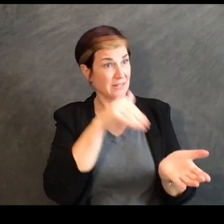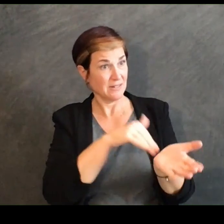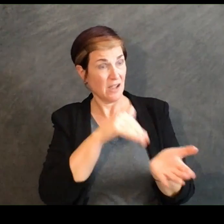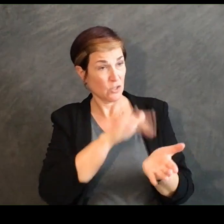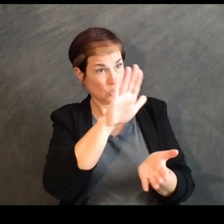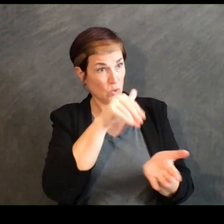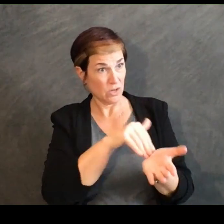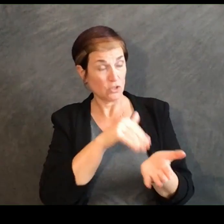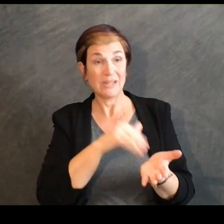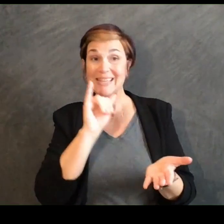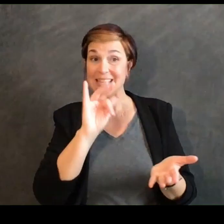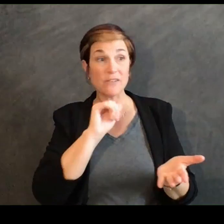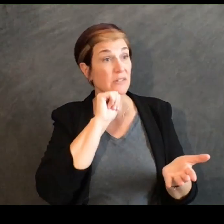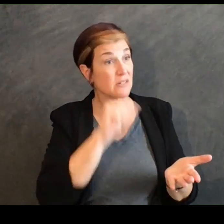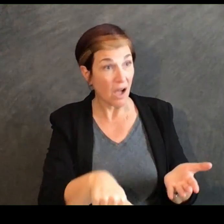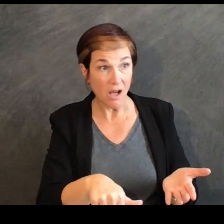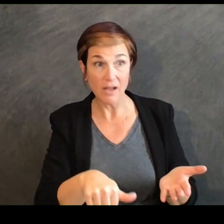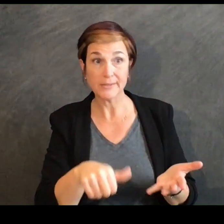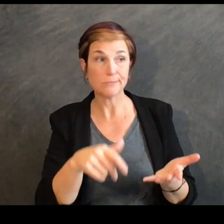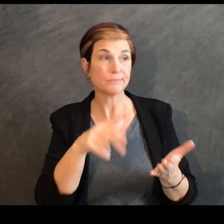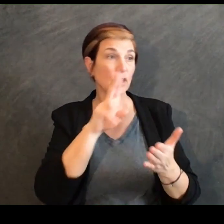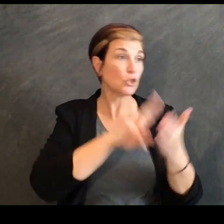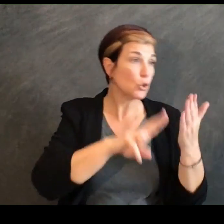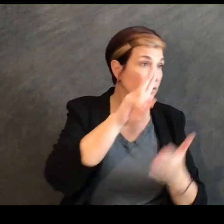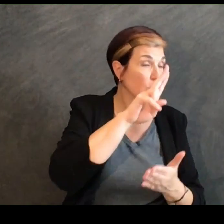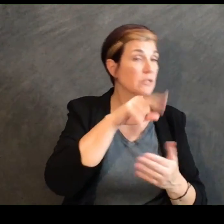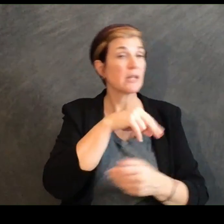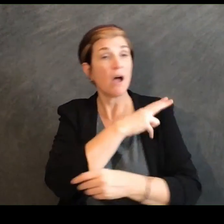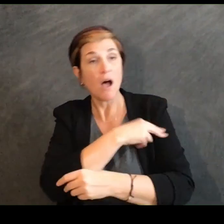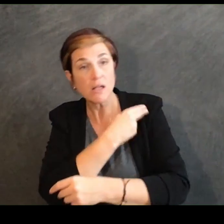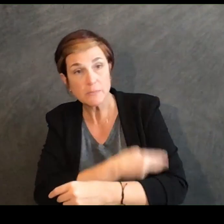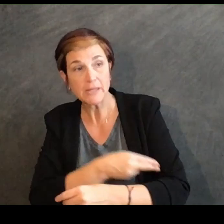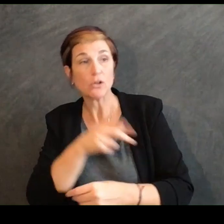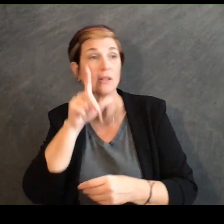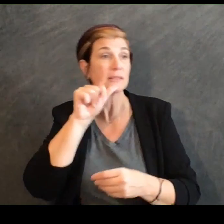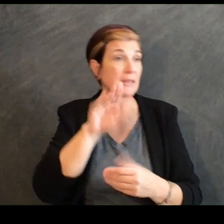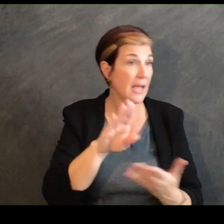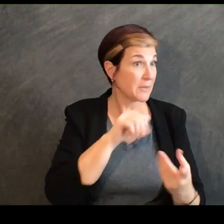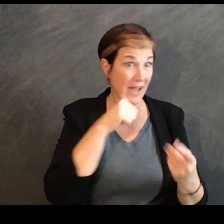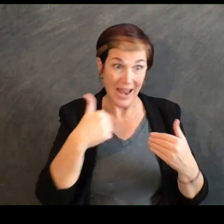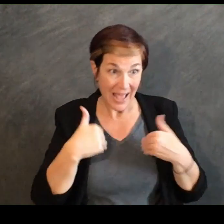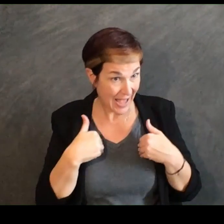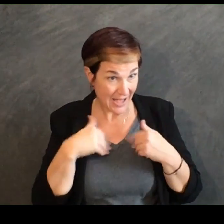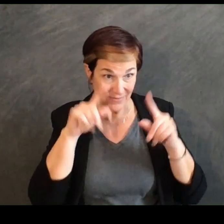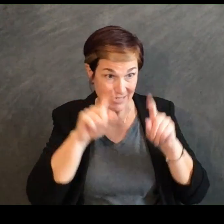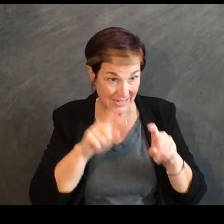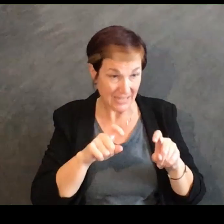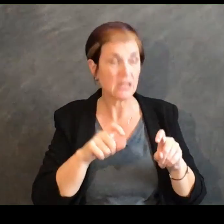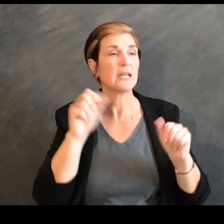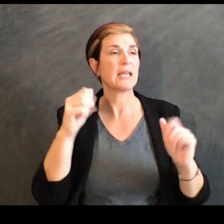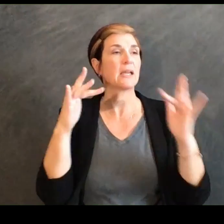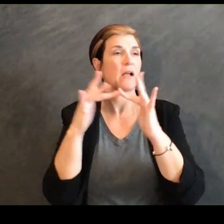hospital or otherwise authorized lab can contact the state lab and again every